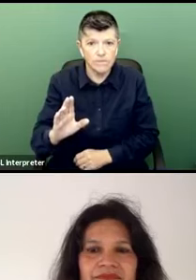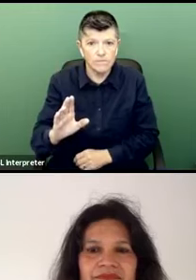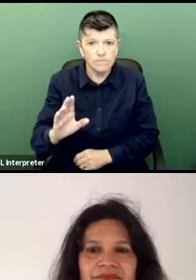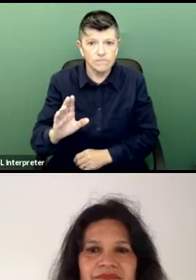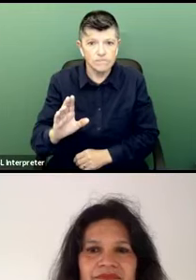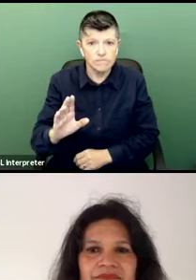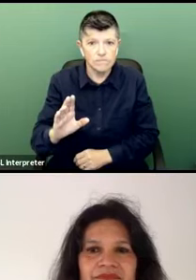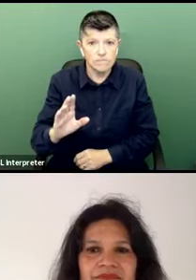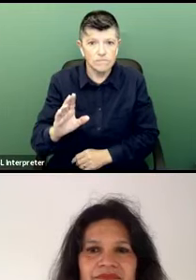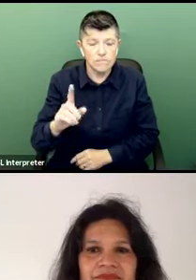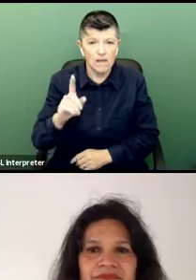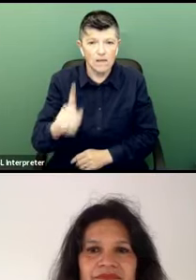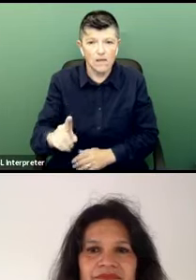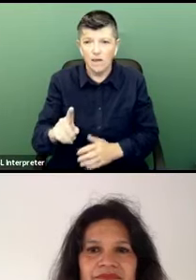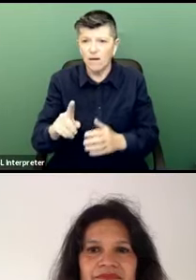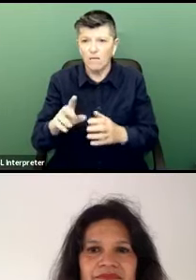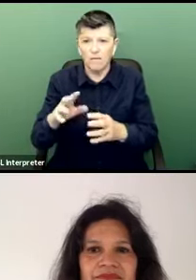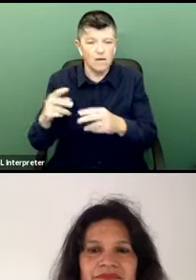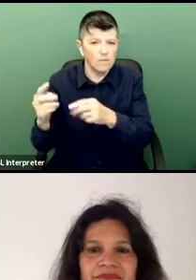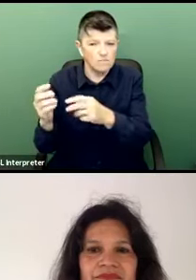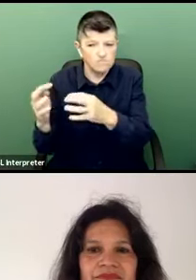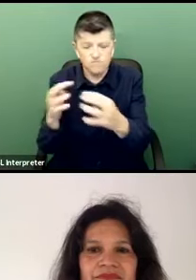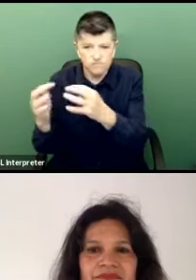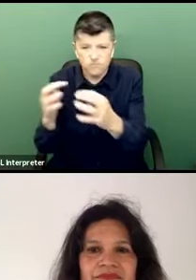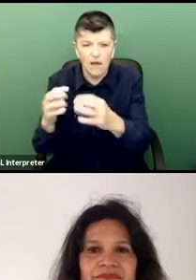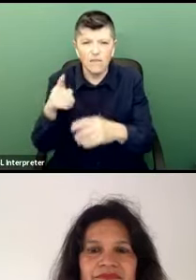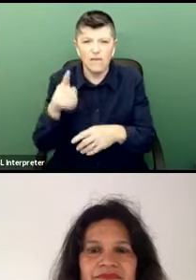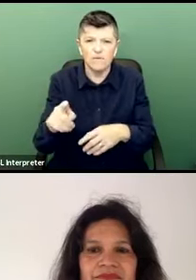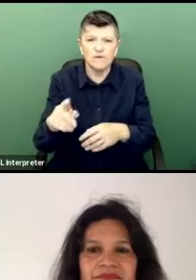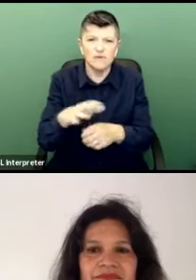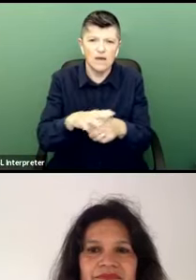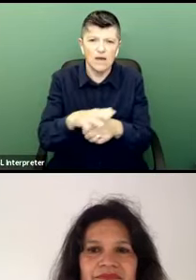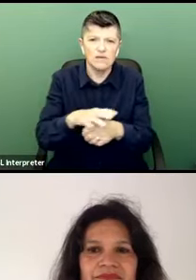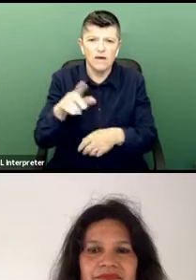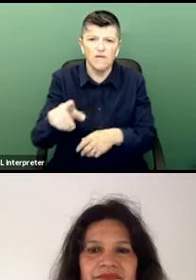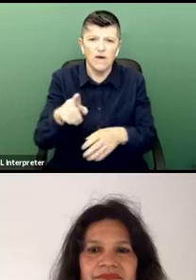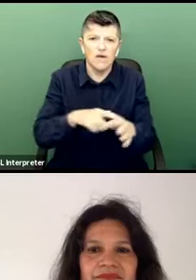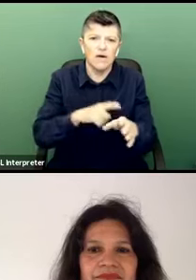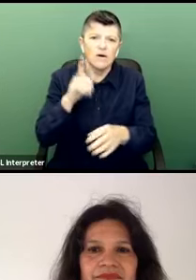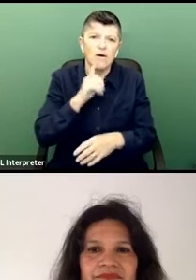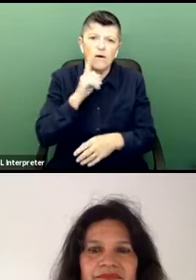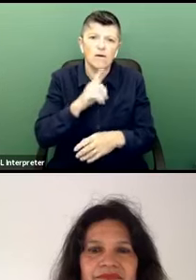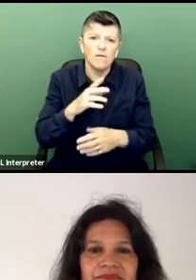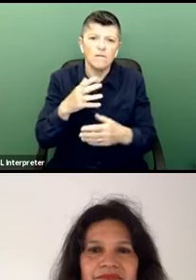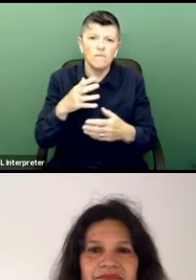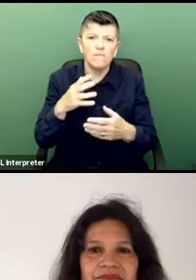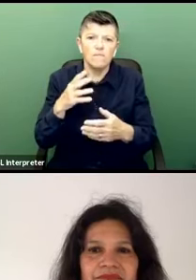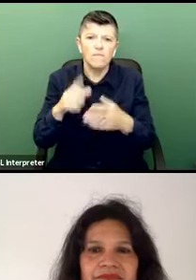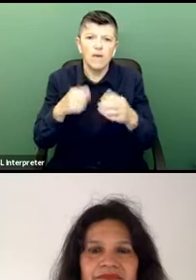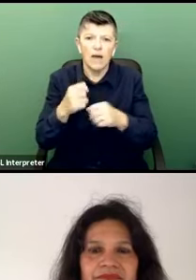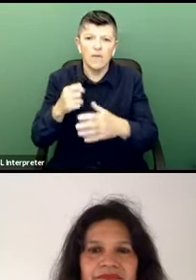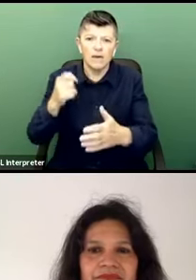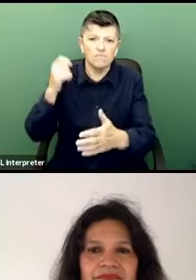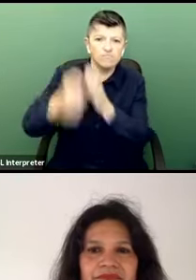Professor In the department of media and communication here at LSC and he asks what challenges do you see for